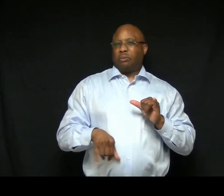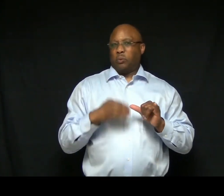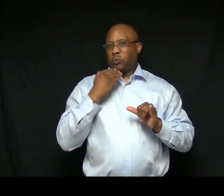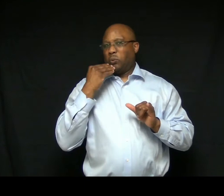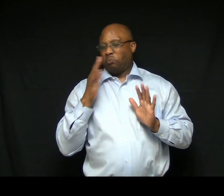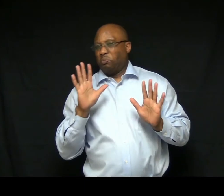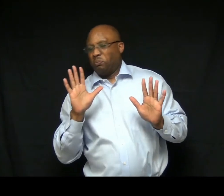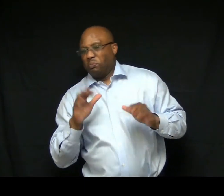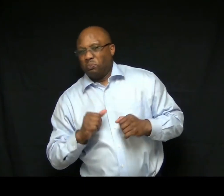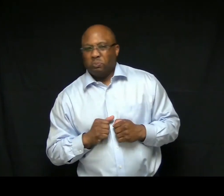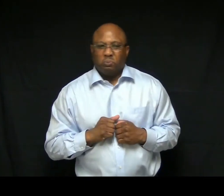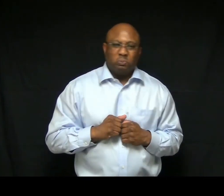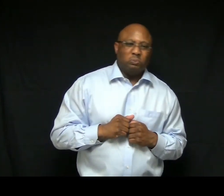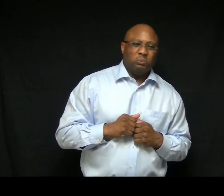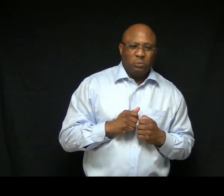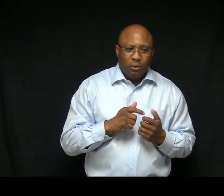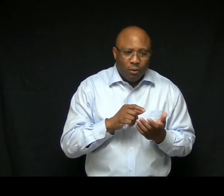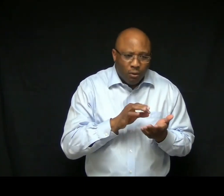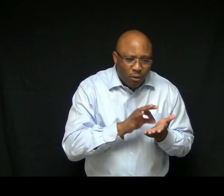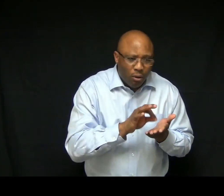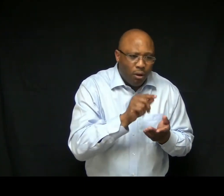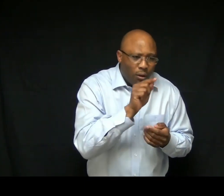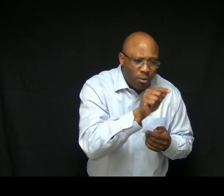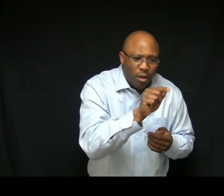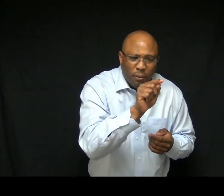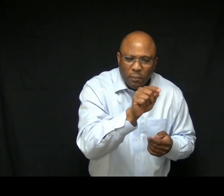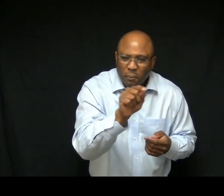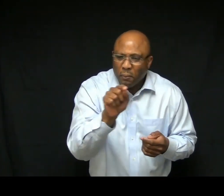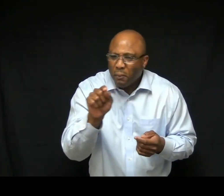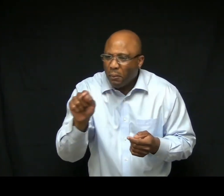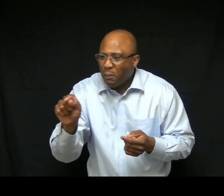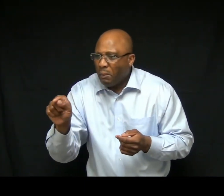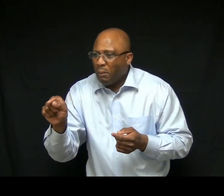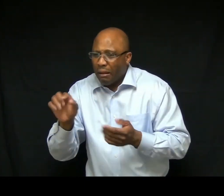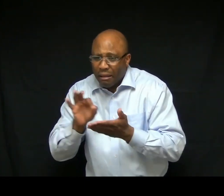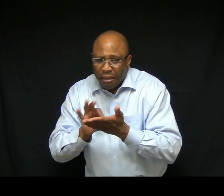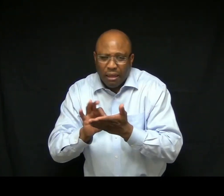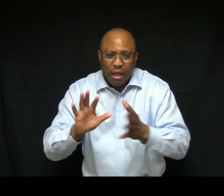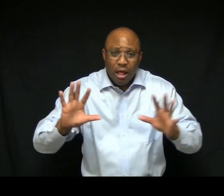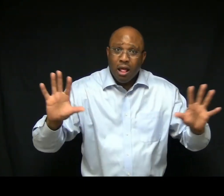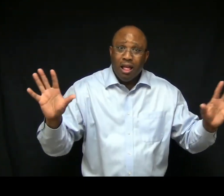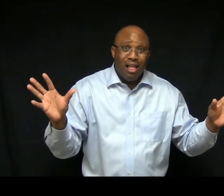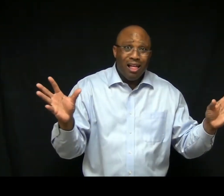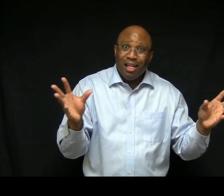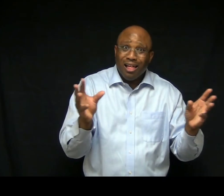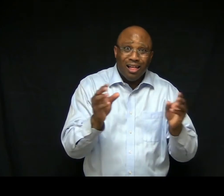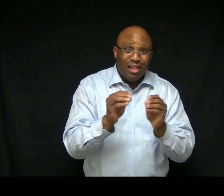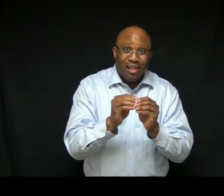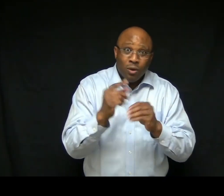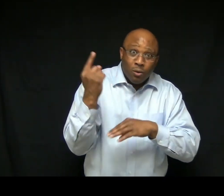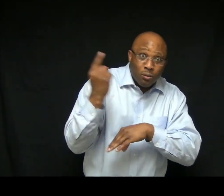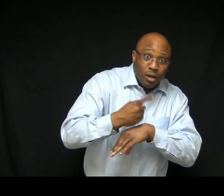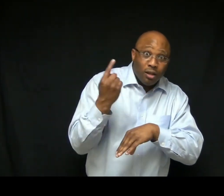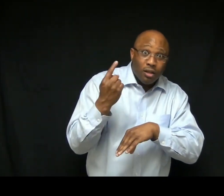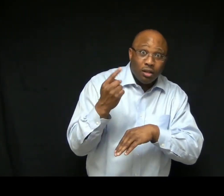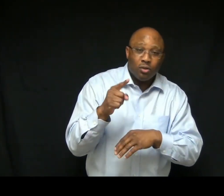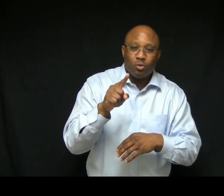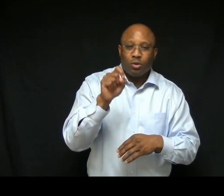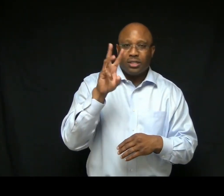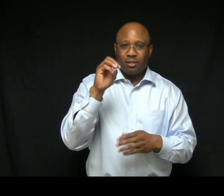may stay home because they are afraid of being bullied.